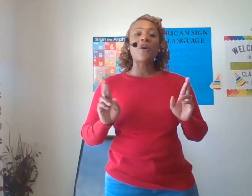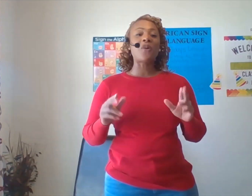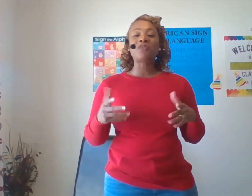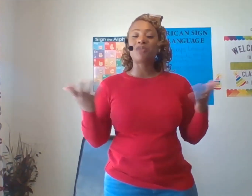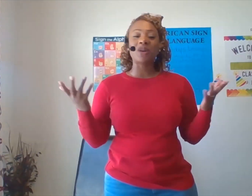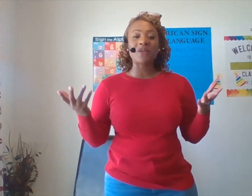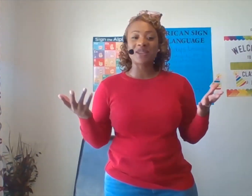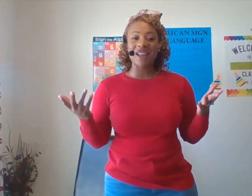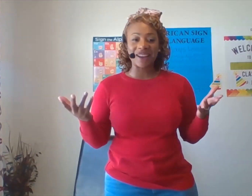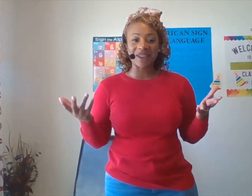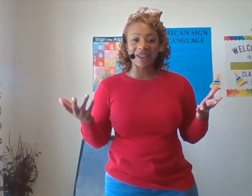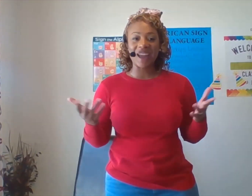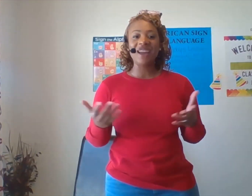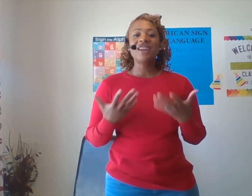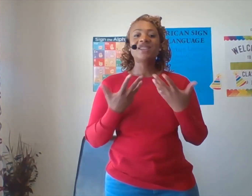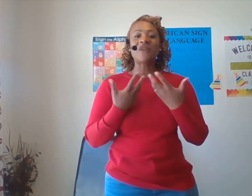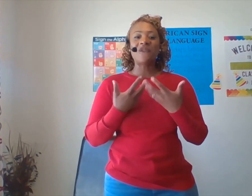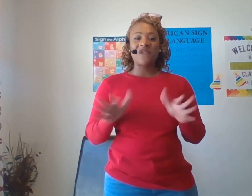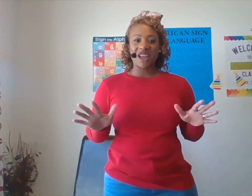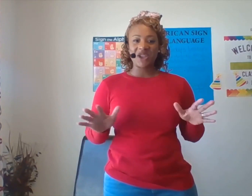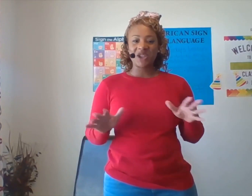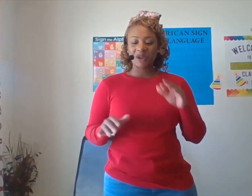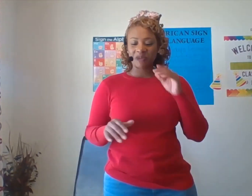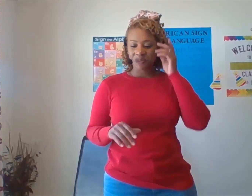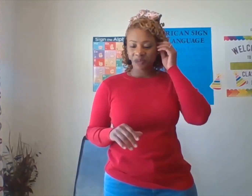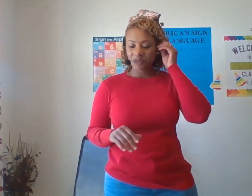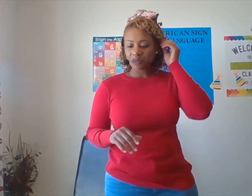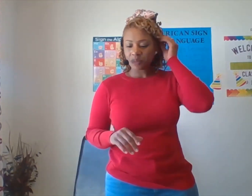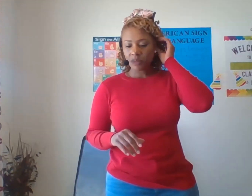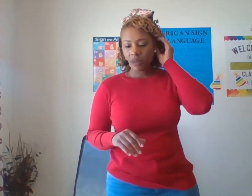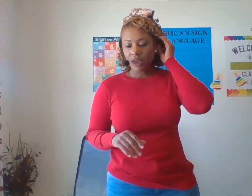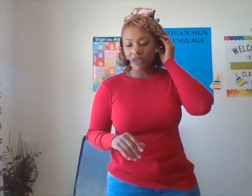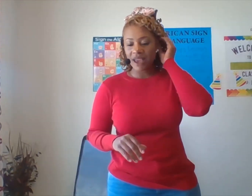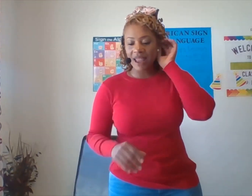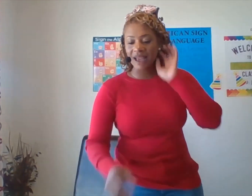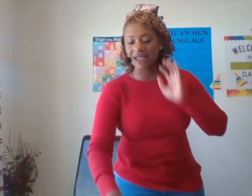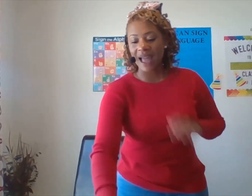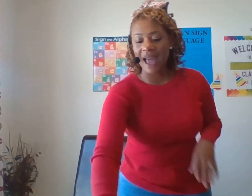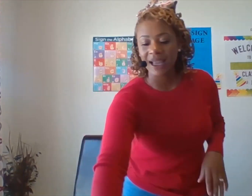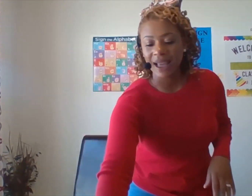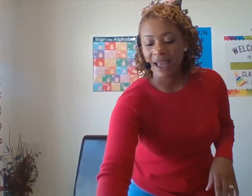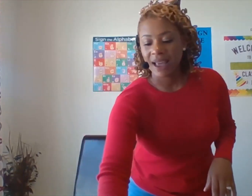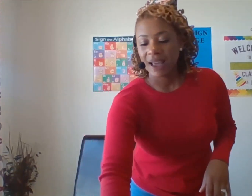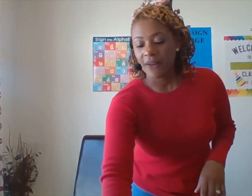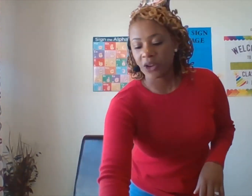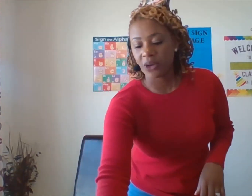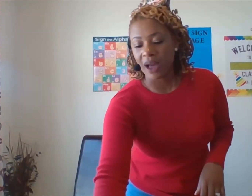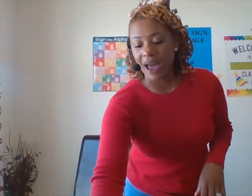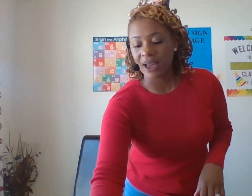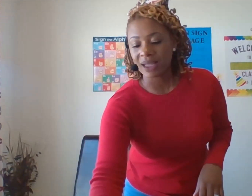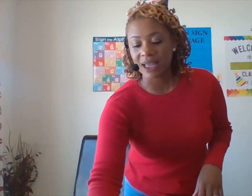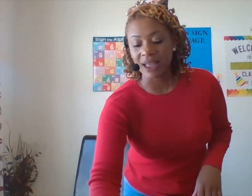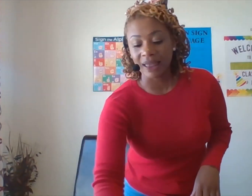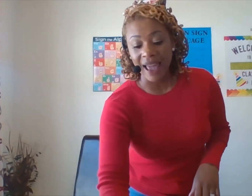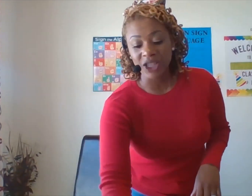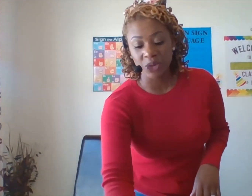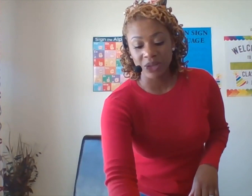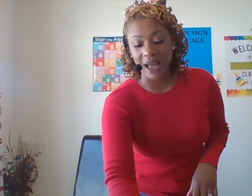whatever's next okay so finish the next side are you guys in the last two signs